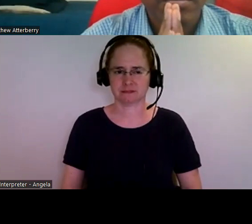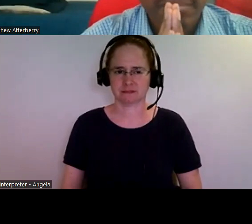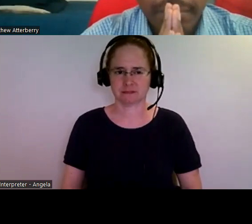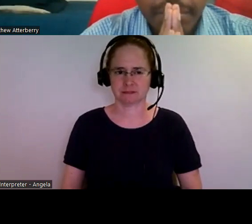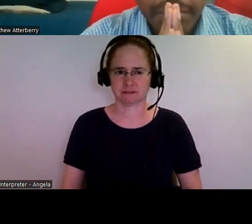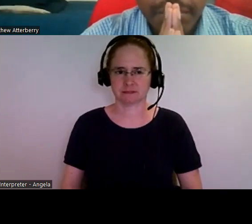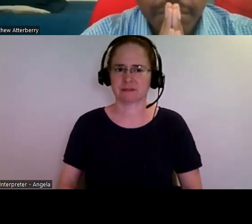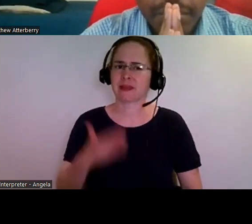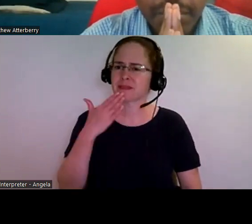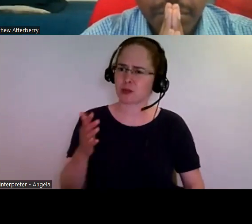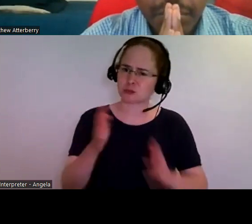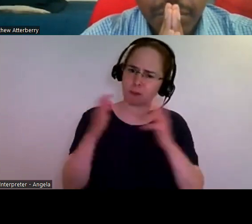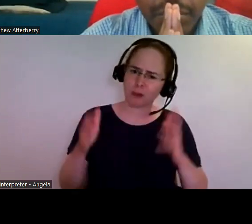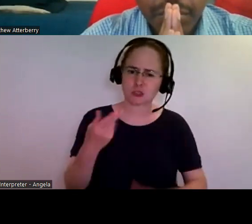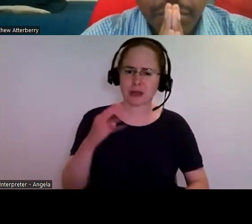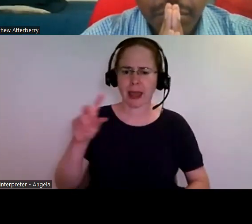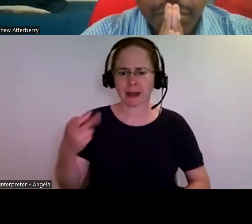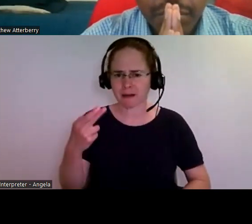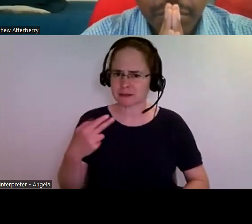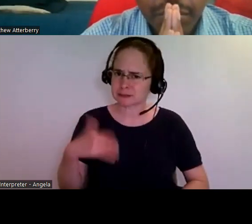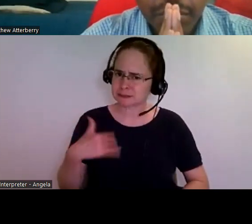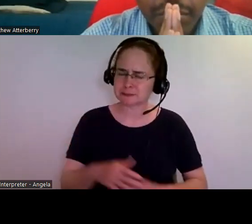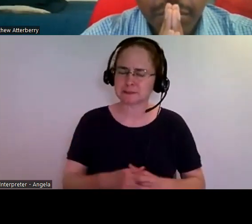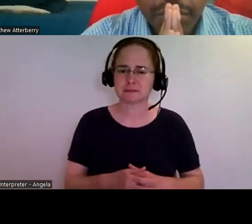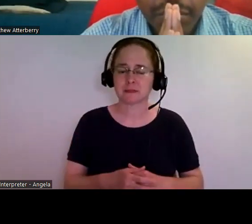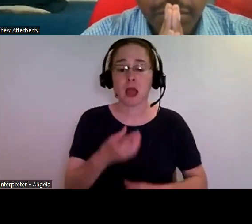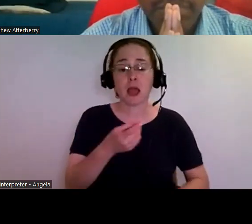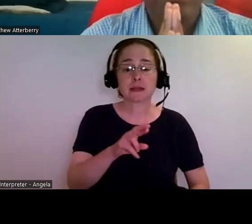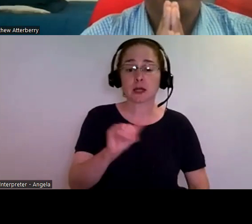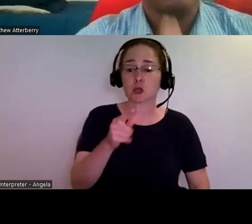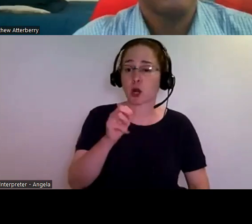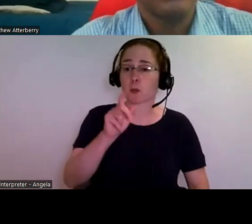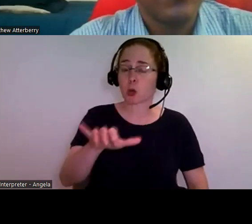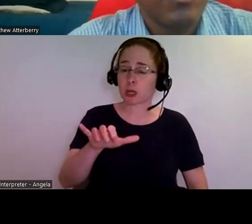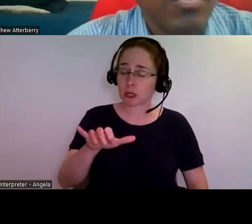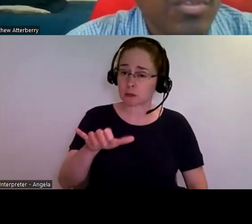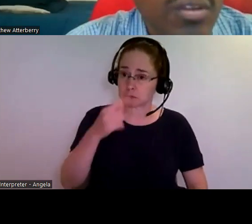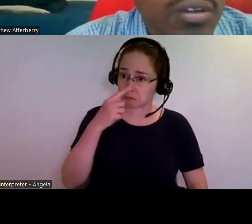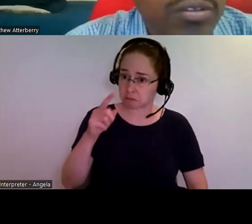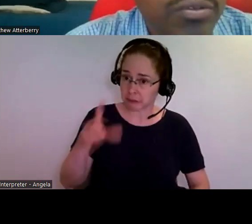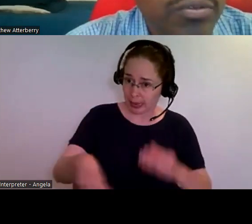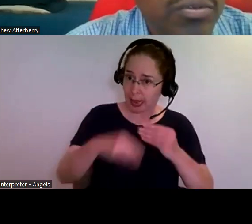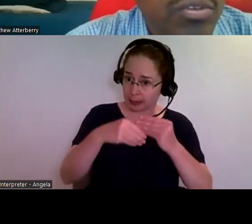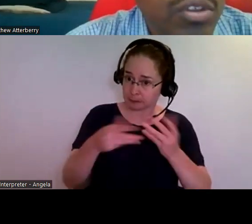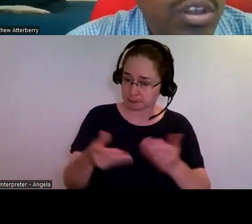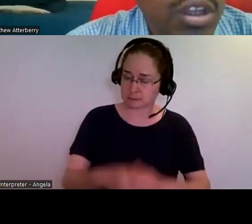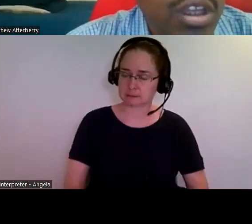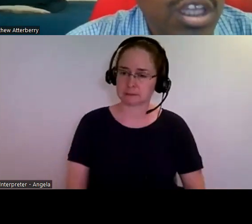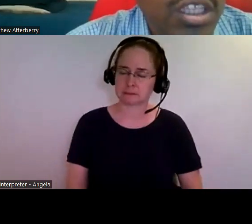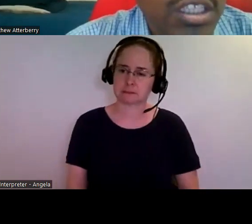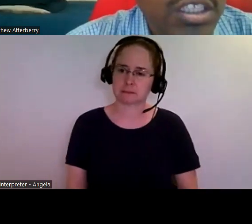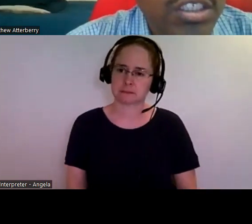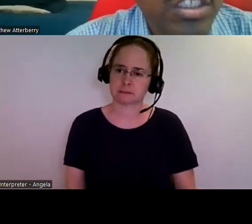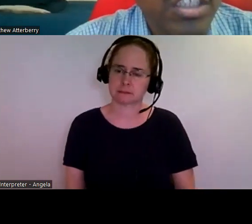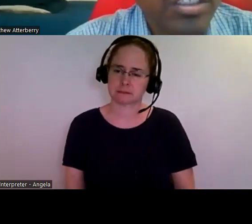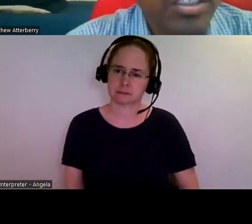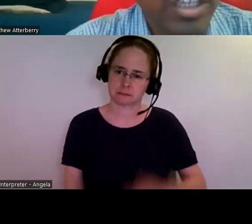(Stephanie Picazo) Thank you so much, Hannah, for sharing that. Dr. Atterbury, would you like to add as well?